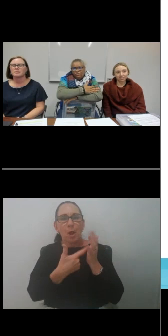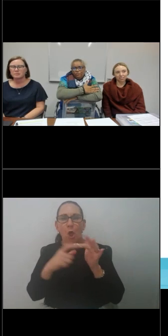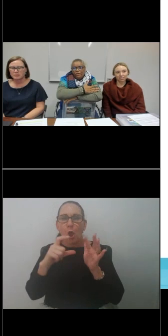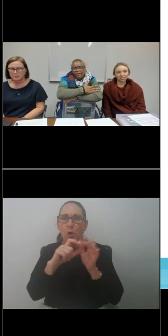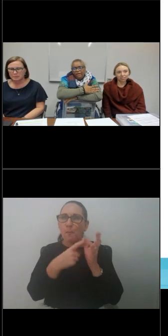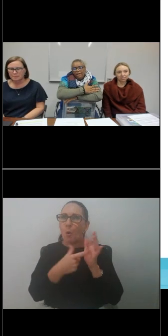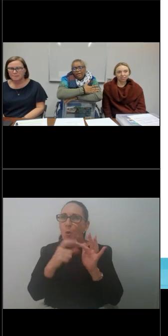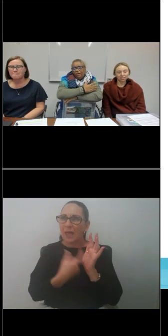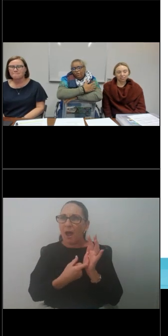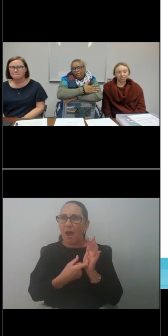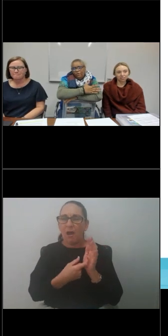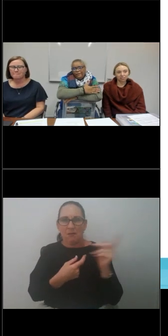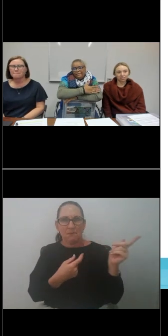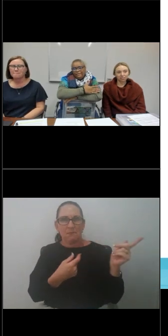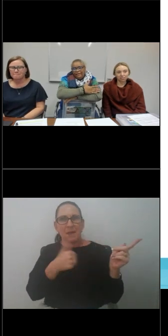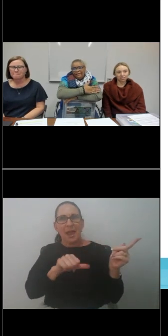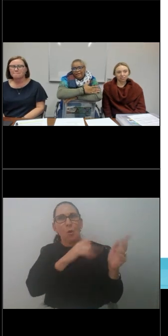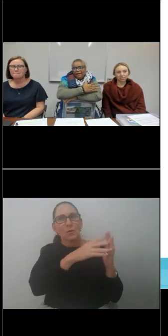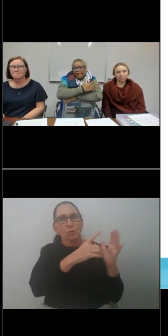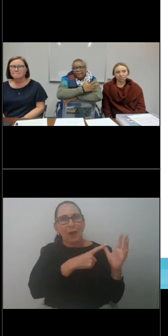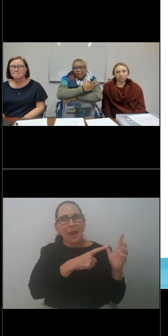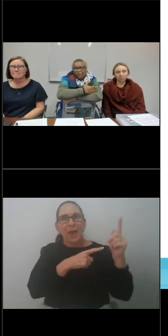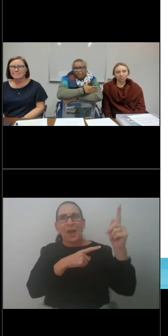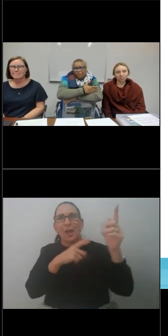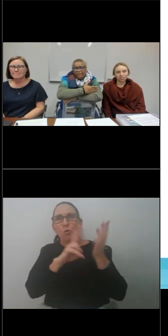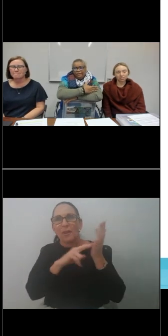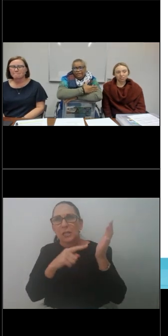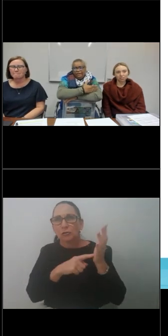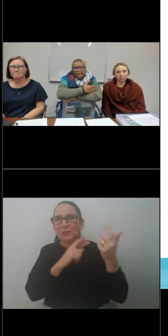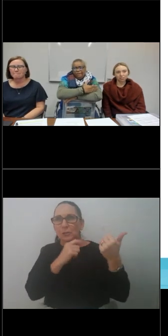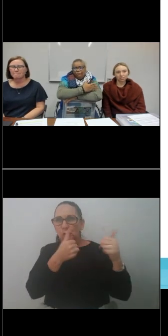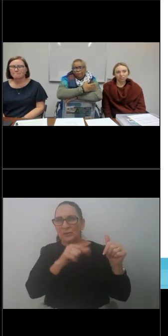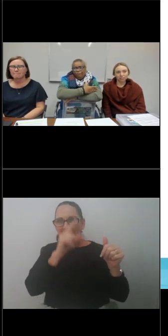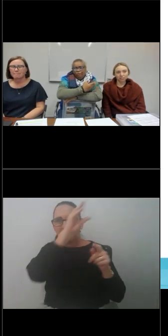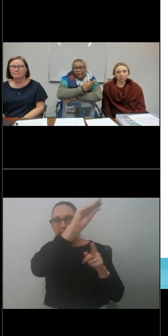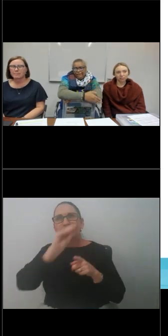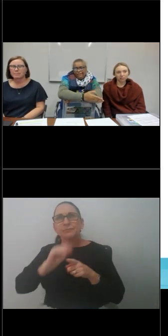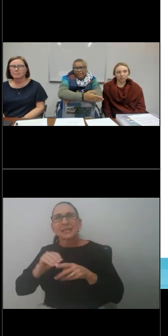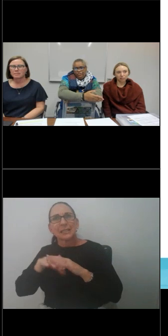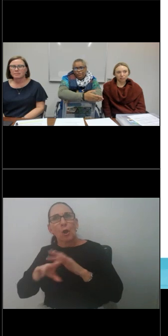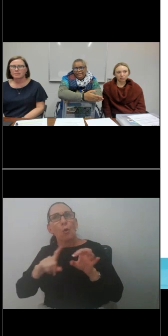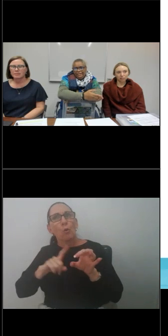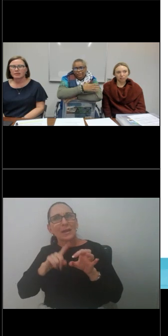Australia across Queensland um and wanted to make it um bring it into Queensland with